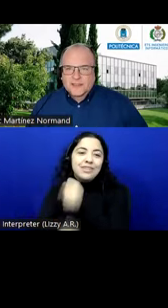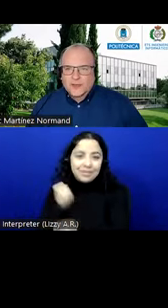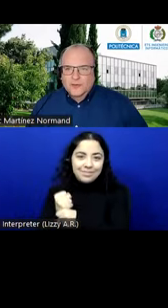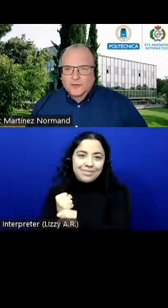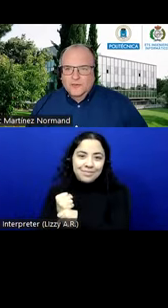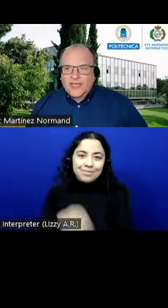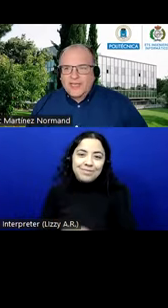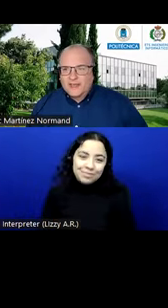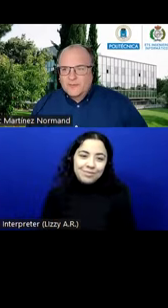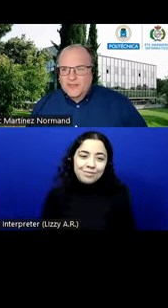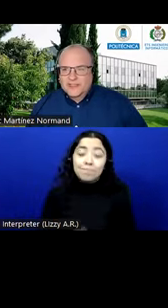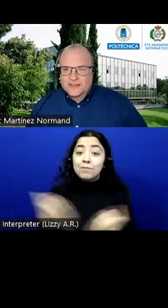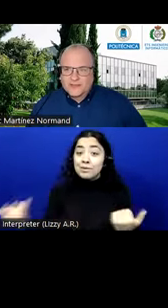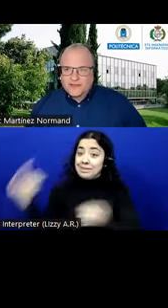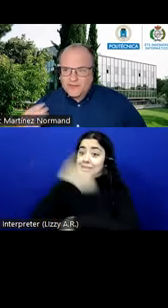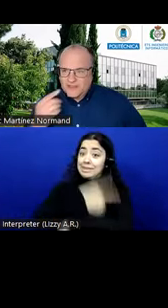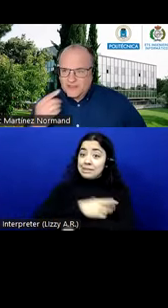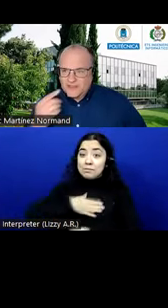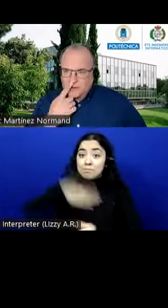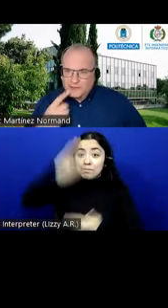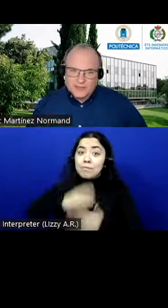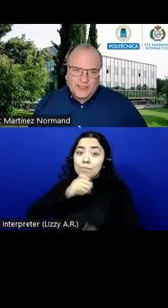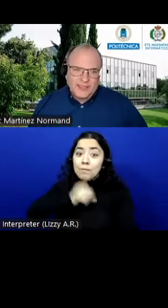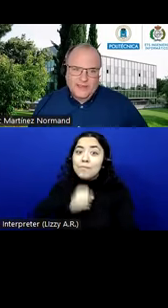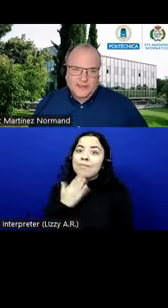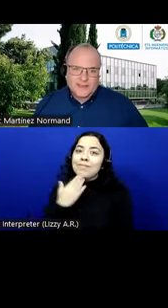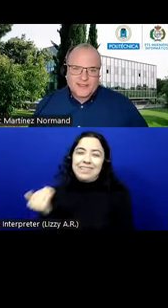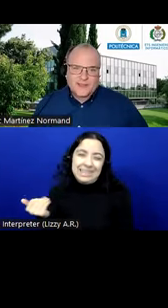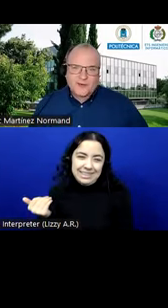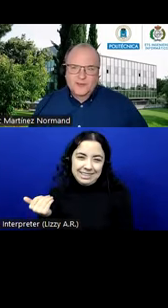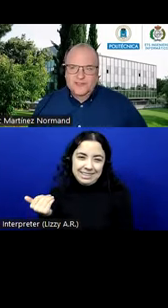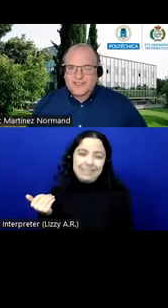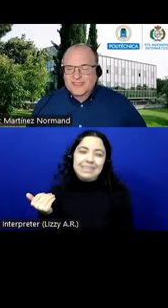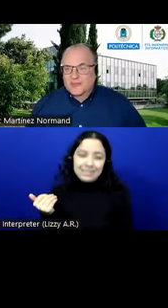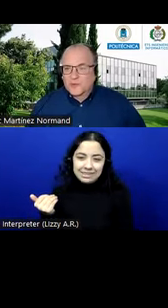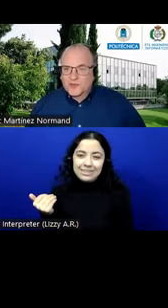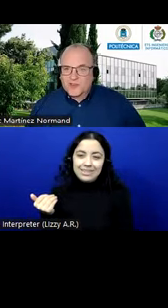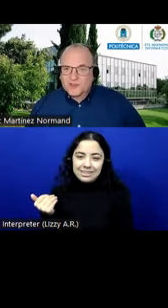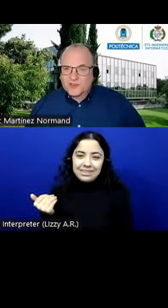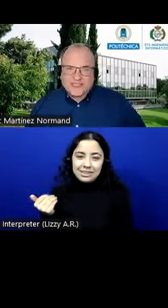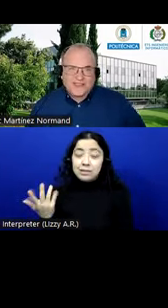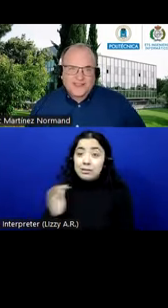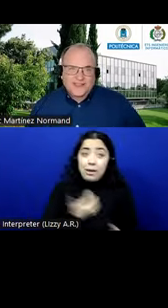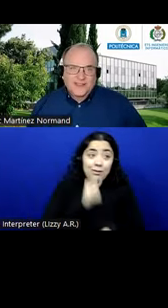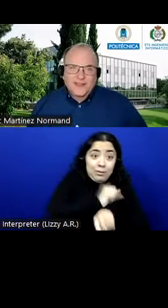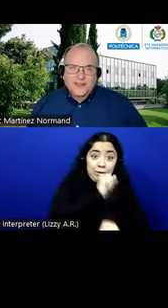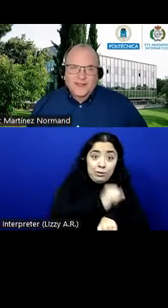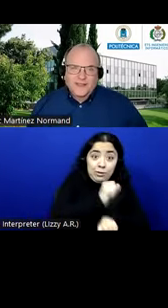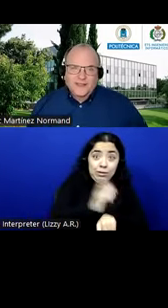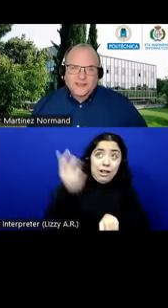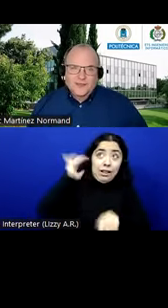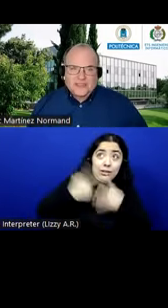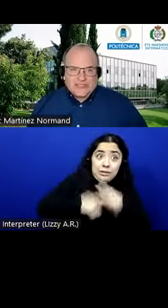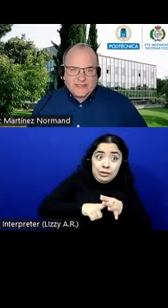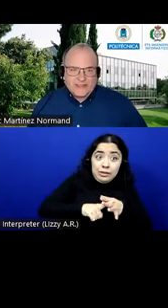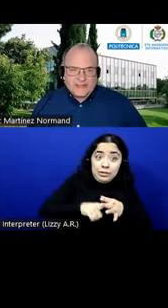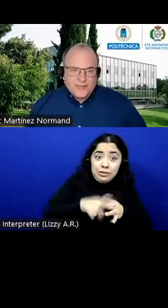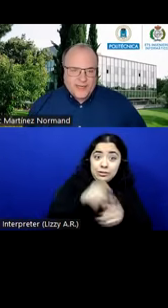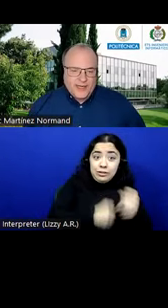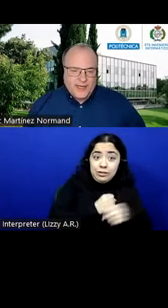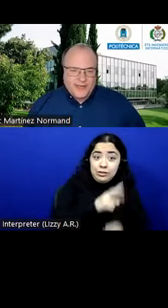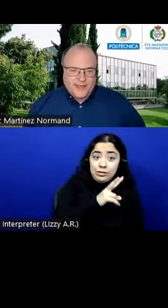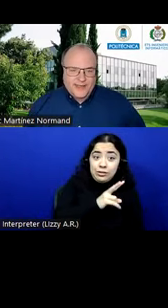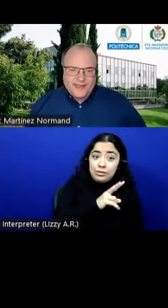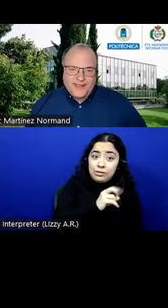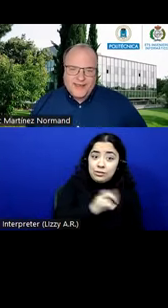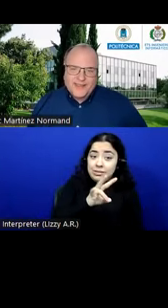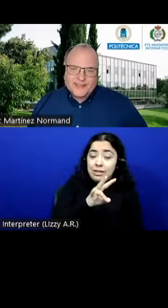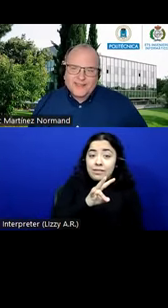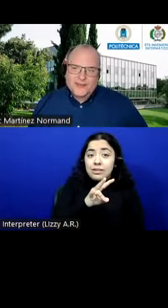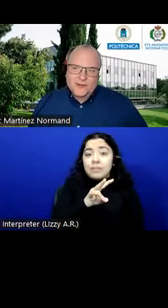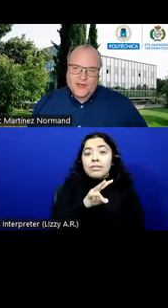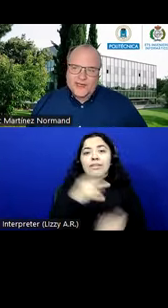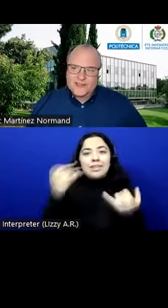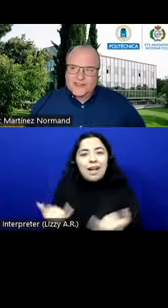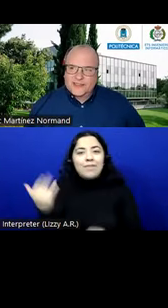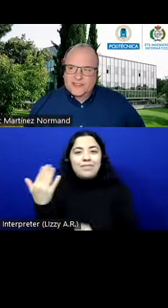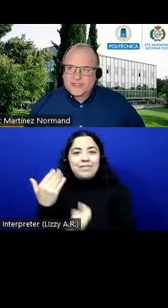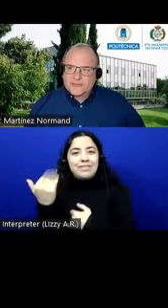So today my son is 15 years old and so is the work that started then in 2007. And the EN now has